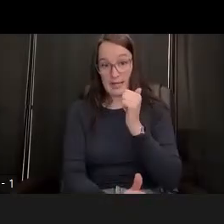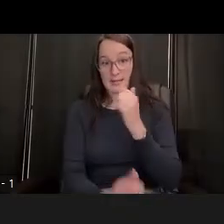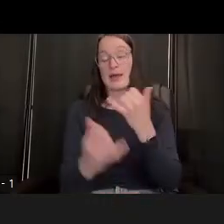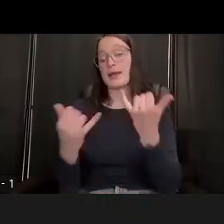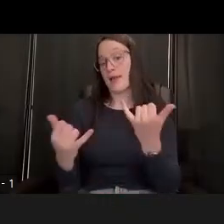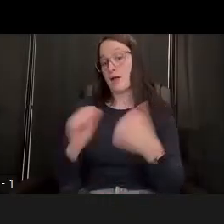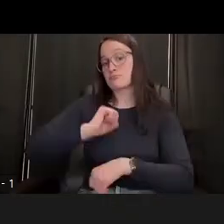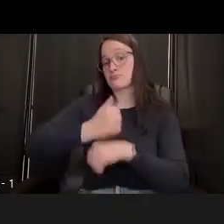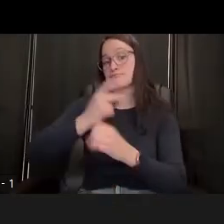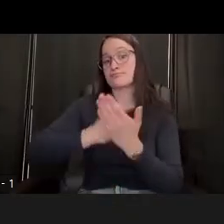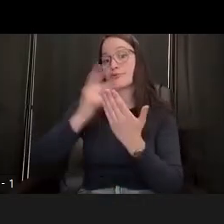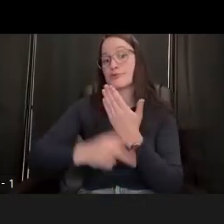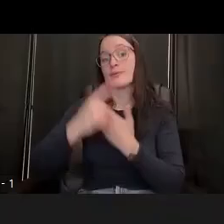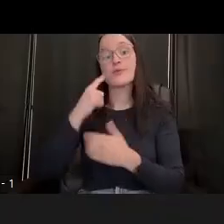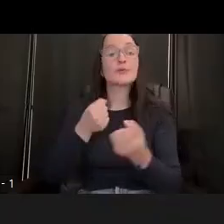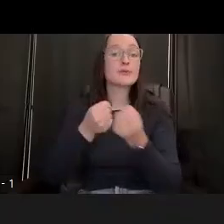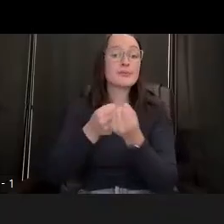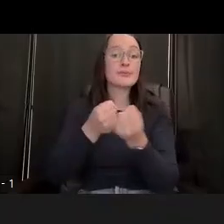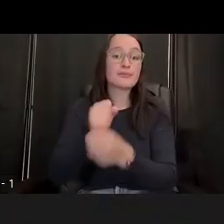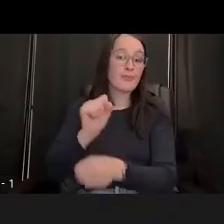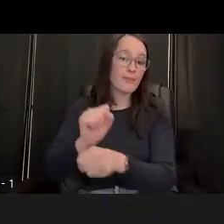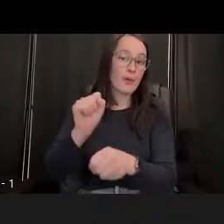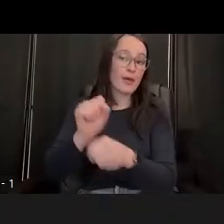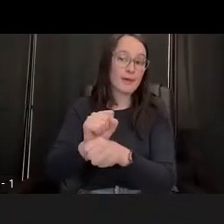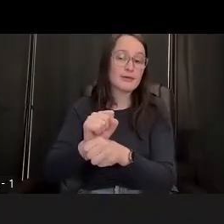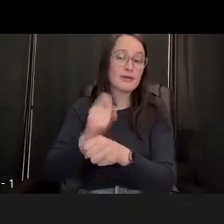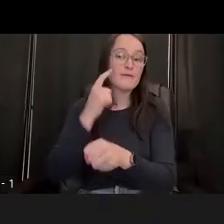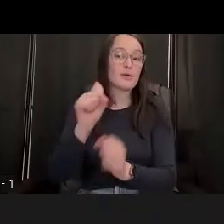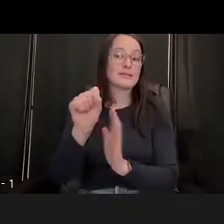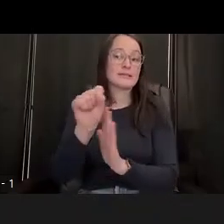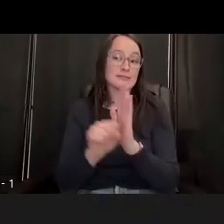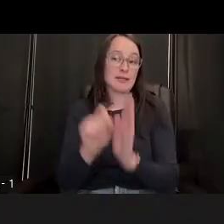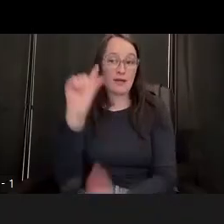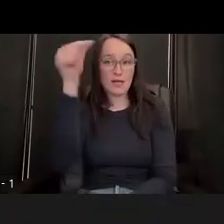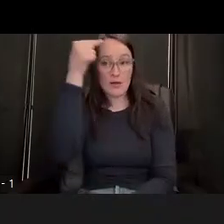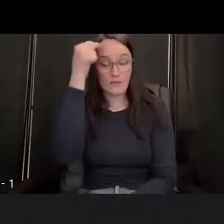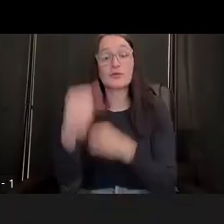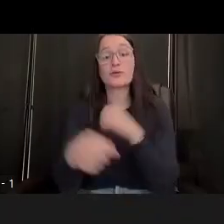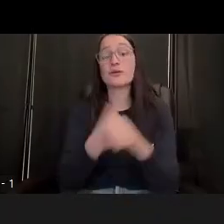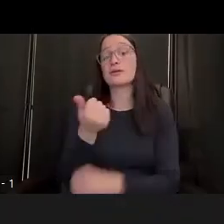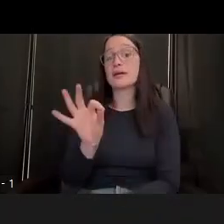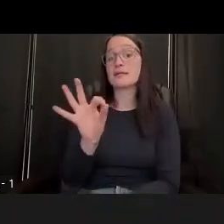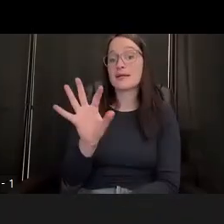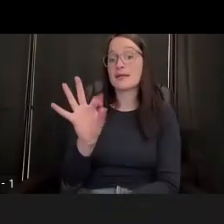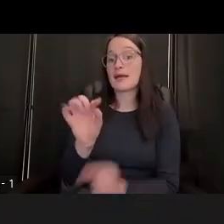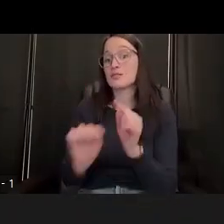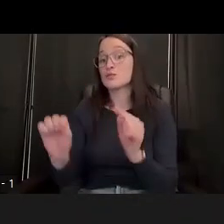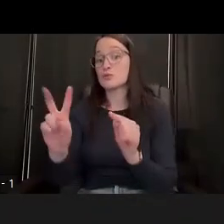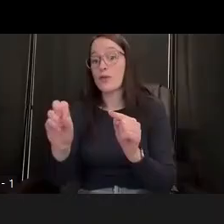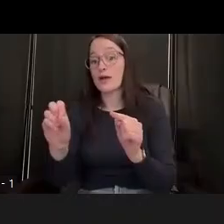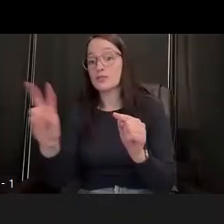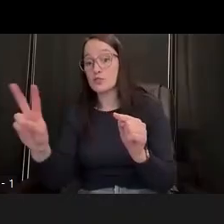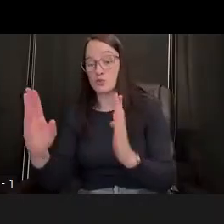employment in state government. And between 1999 and 2002 approximately a hundred people were hired